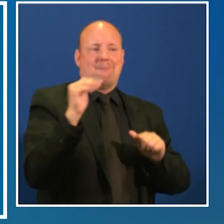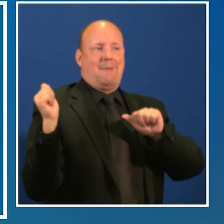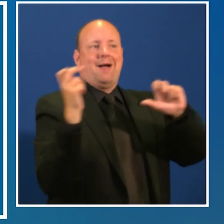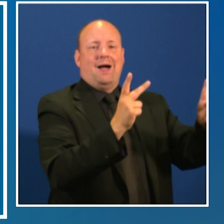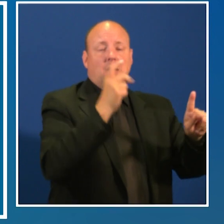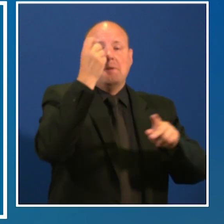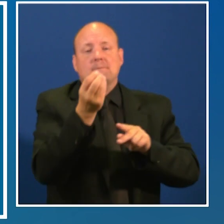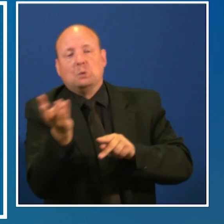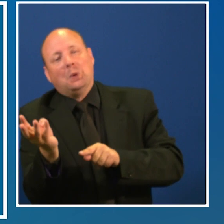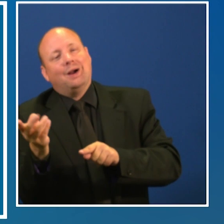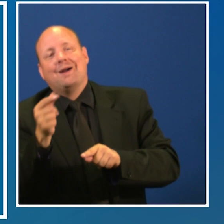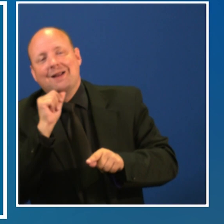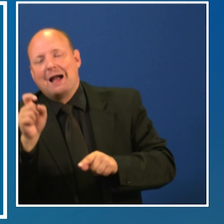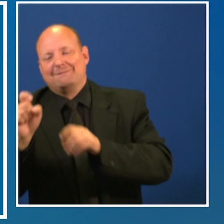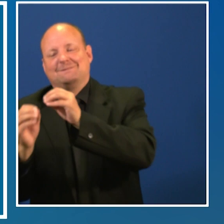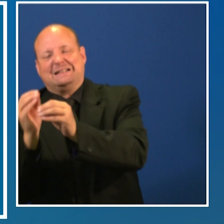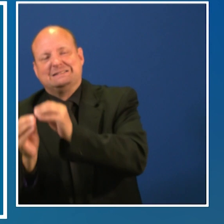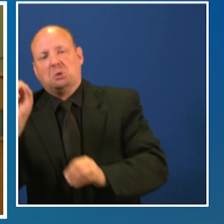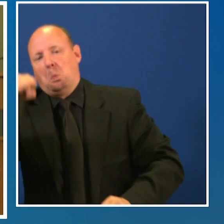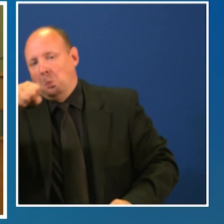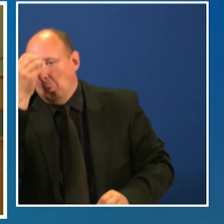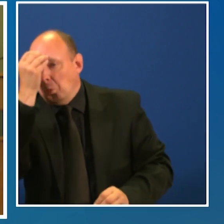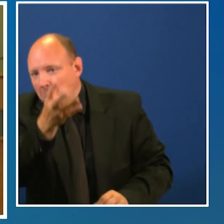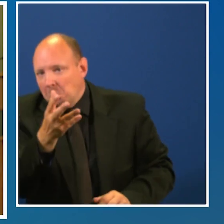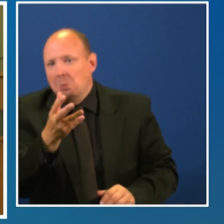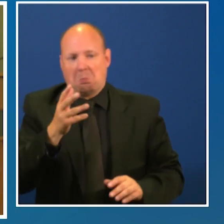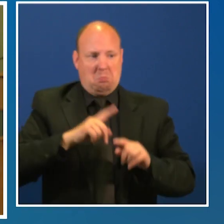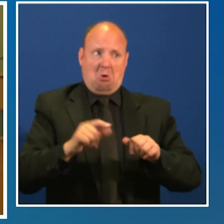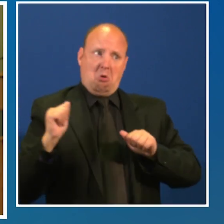Next, if you may have heard many of Vancouver's summer events are